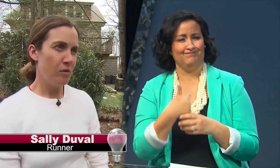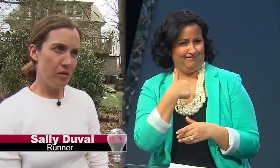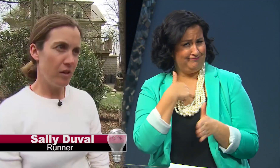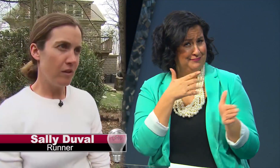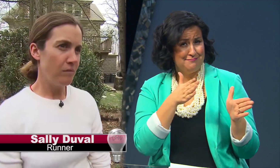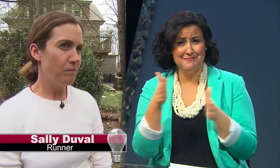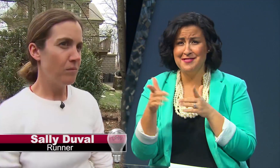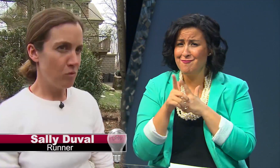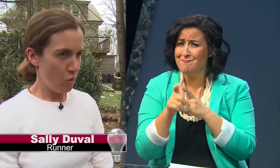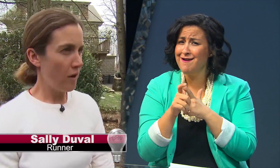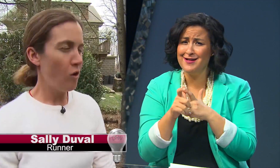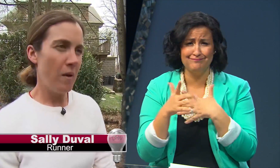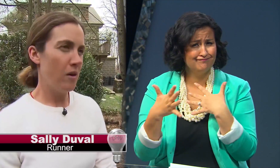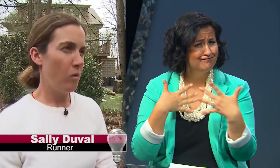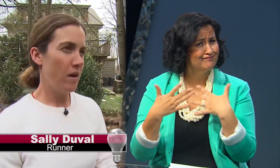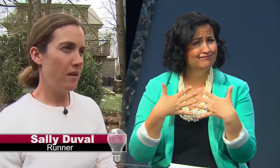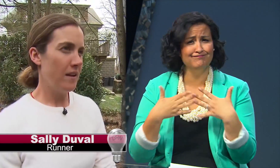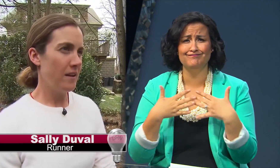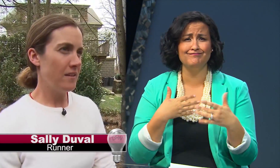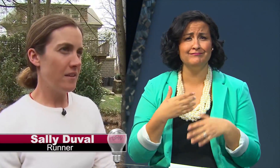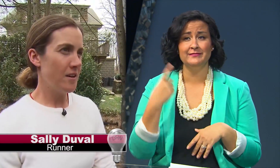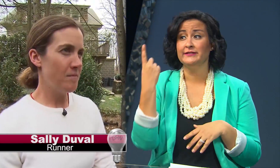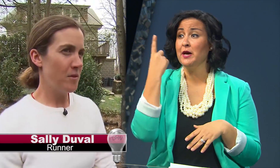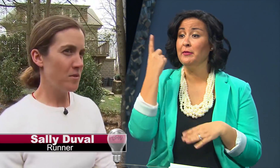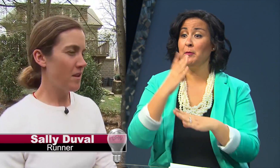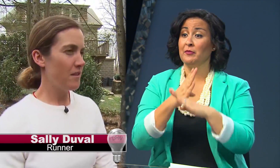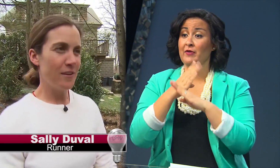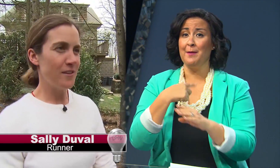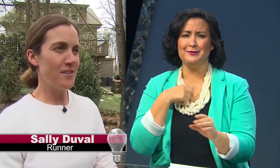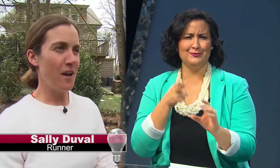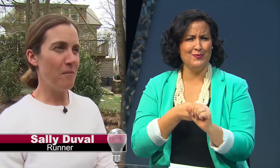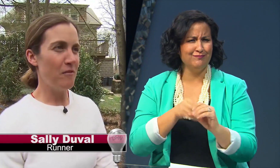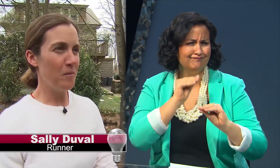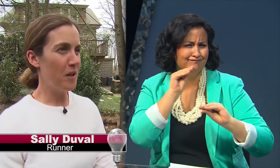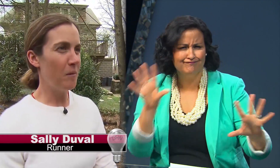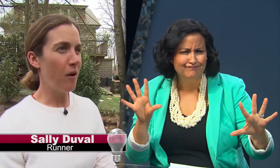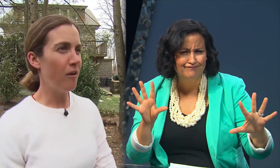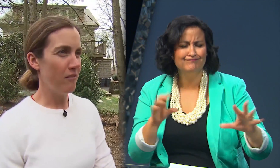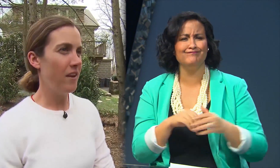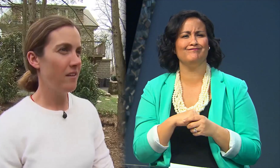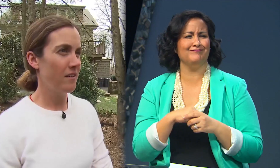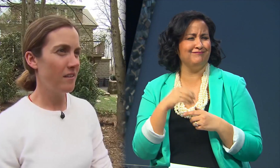I WAS GOING TO RUN NO MATTER WHAT. THERE WAS NOTHING THAT COULD STOP ME FROM BEING A PART